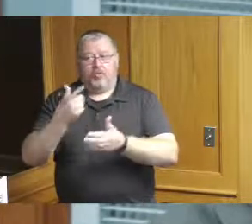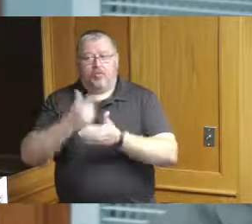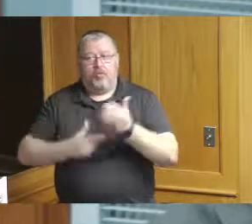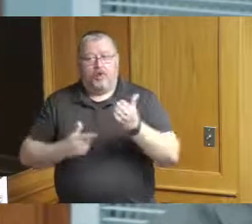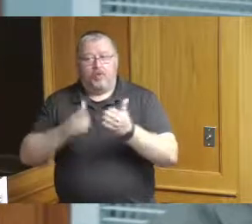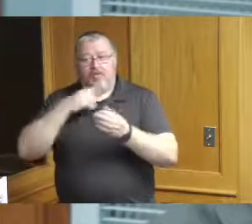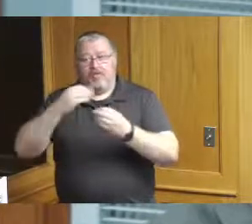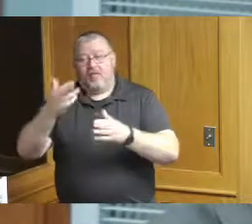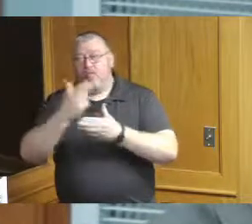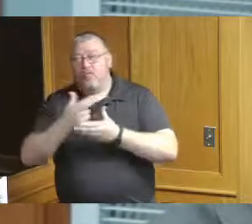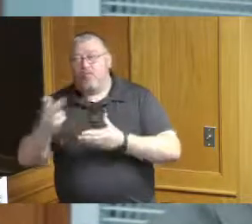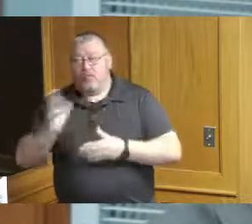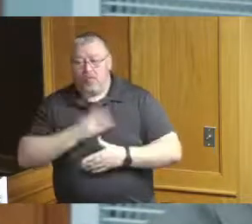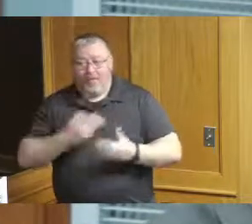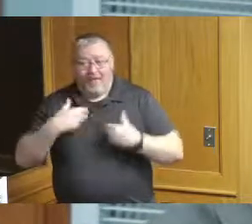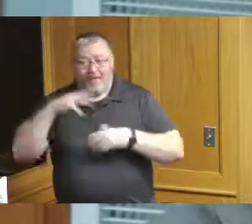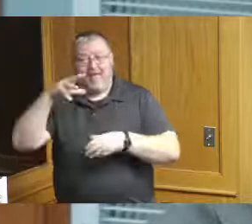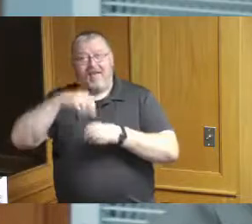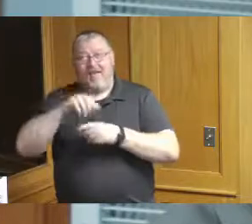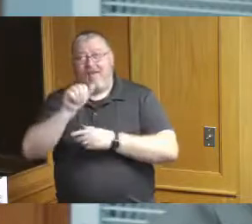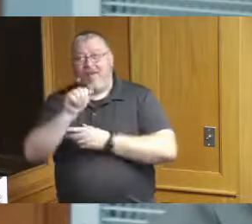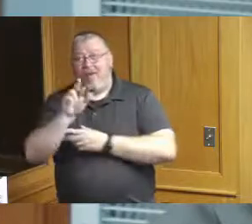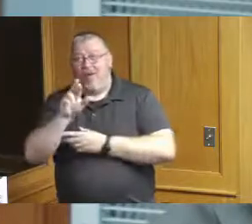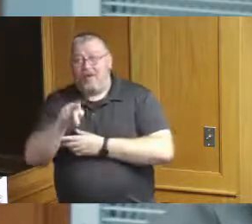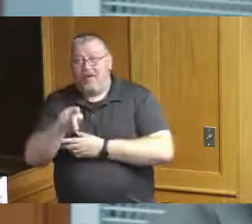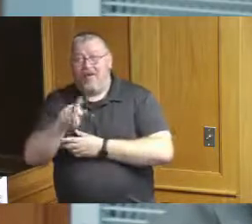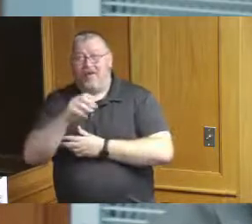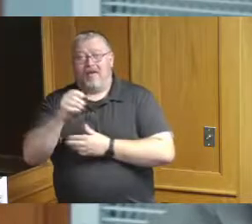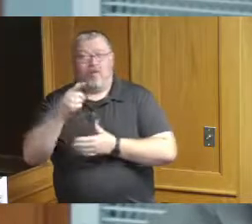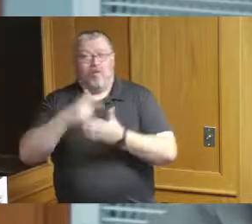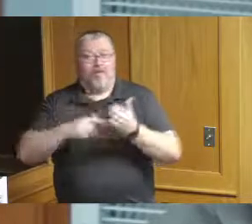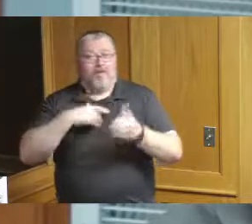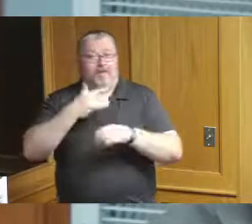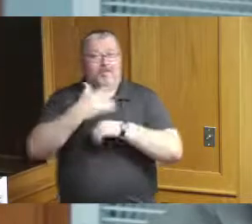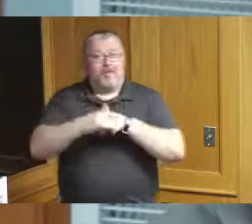the resources we have within the arp and what may be available through additional programming